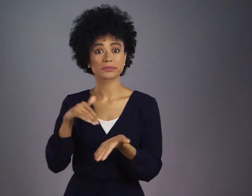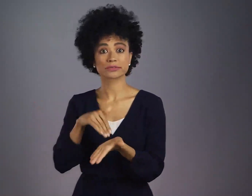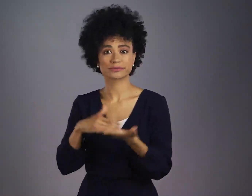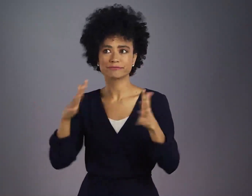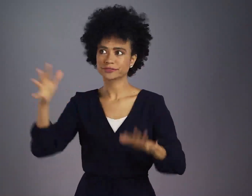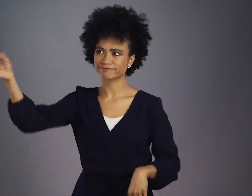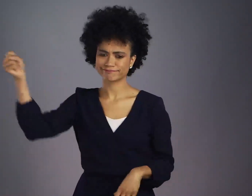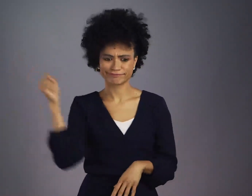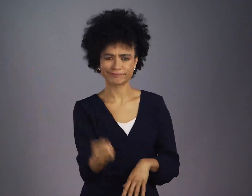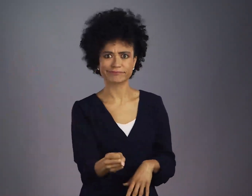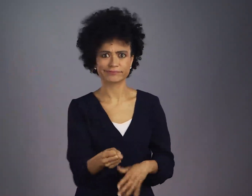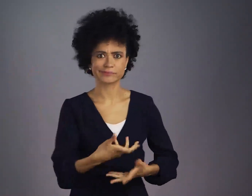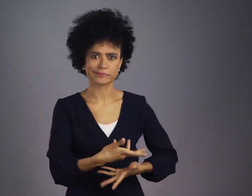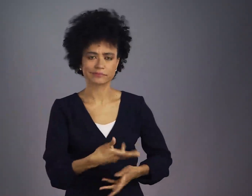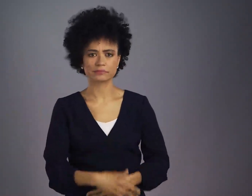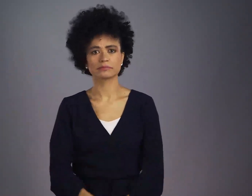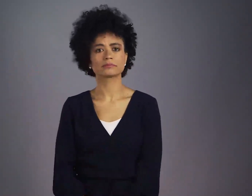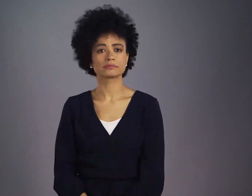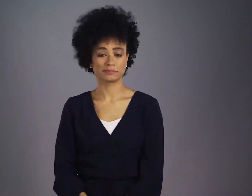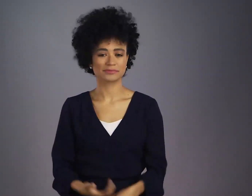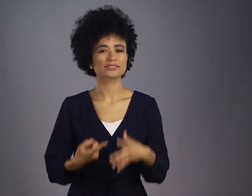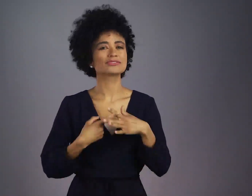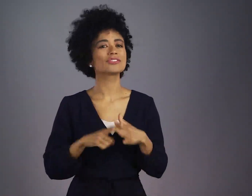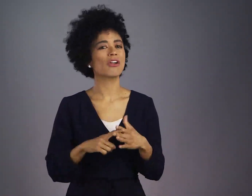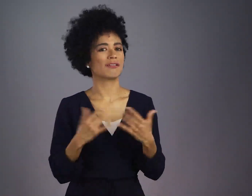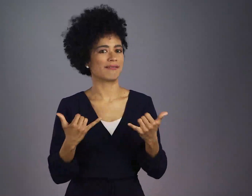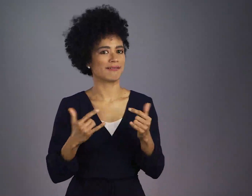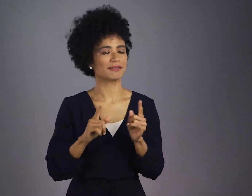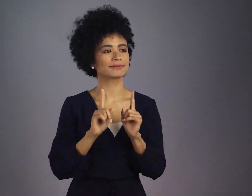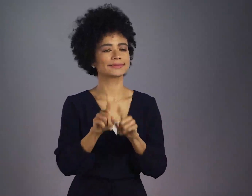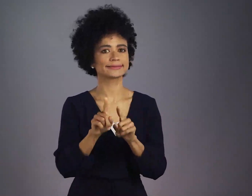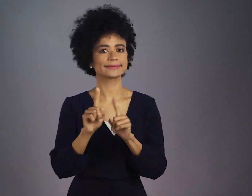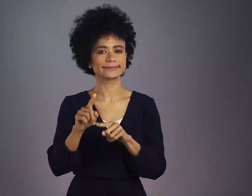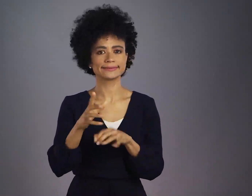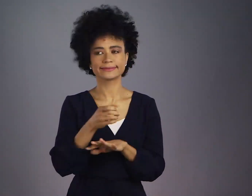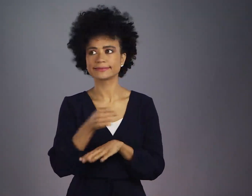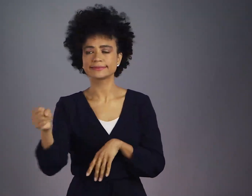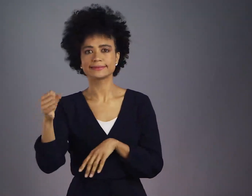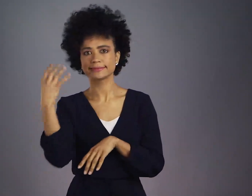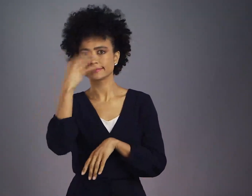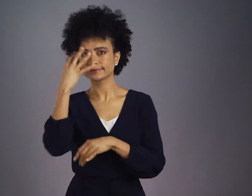Maybe the doctor has been called in and the weary round of sanitariums and hospitals has begun.